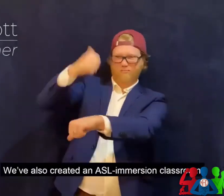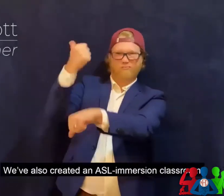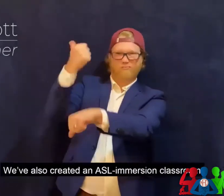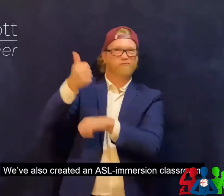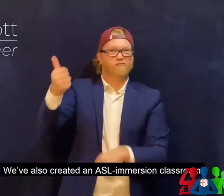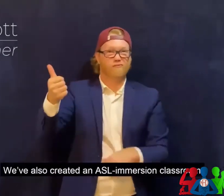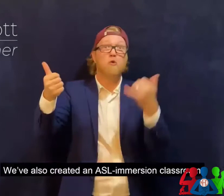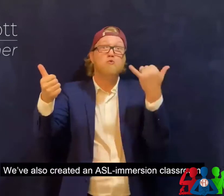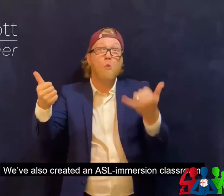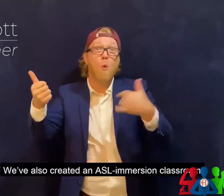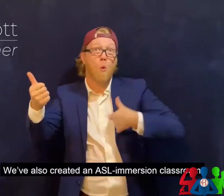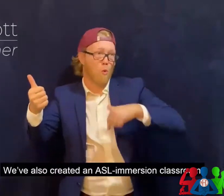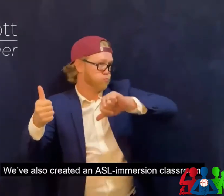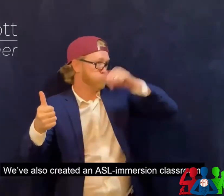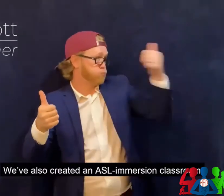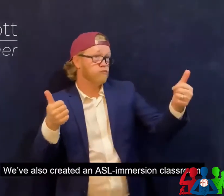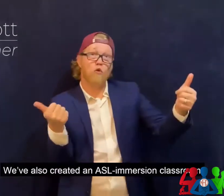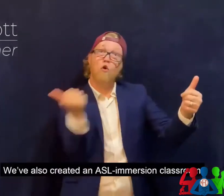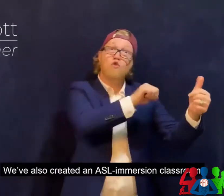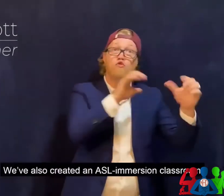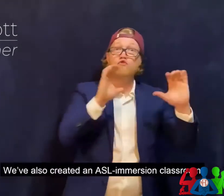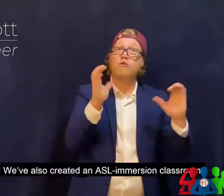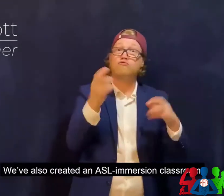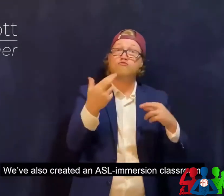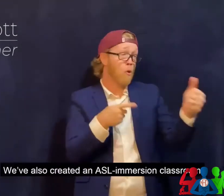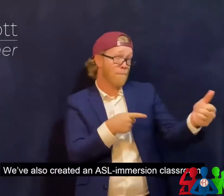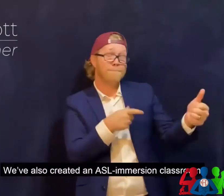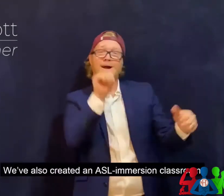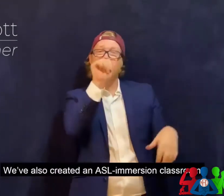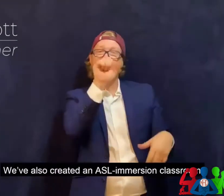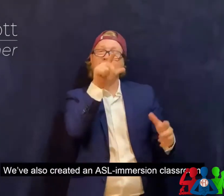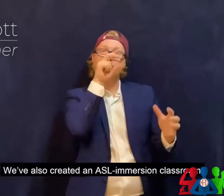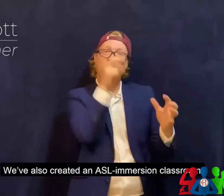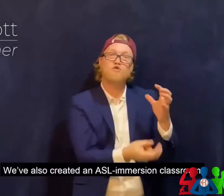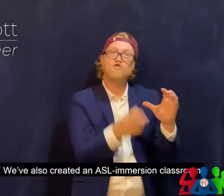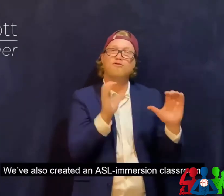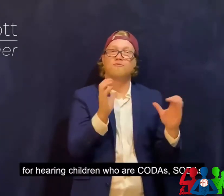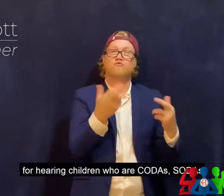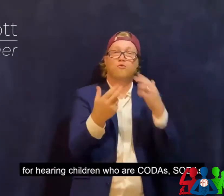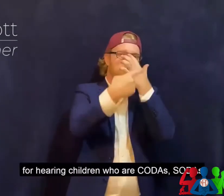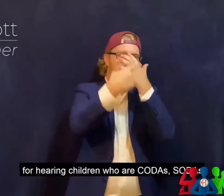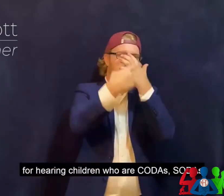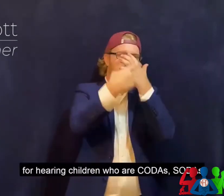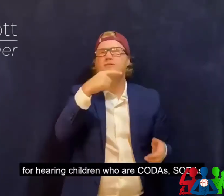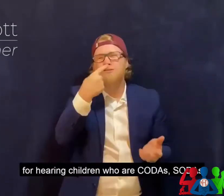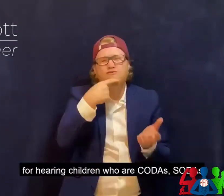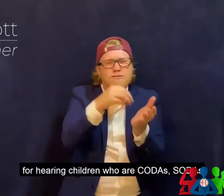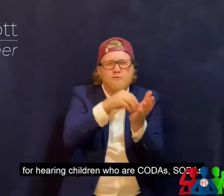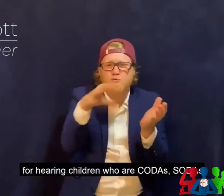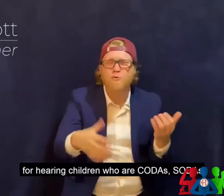We've also created an ASLimmersion classroom for hearing children who